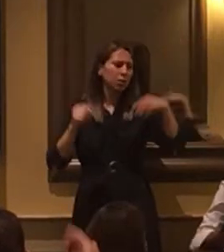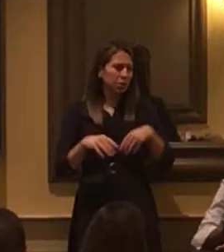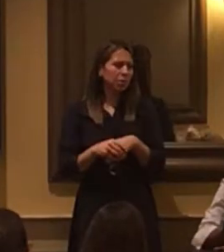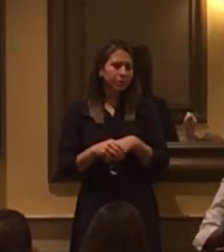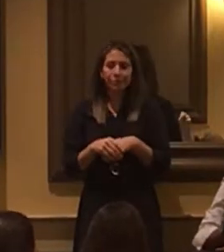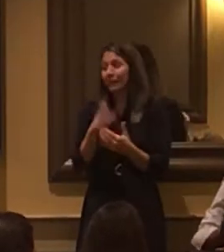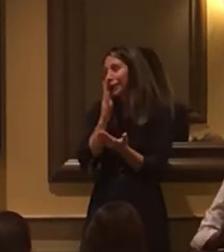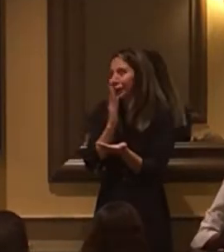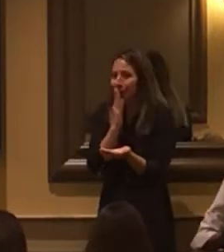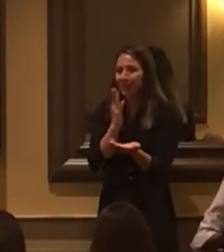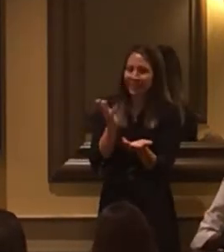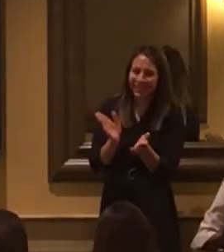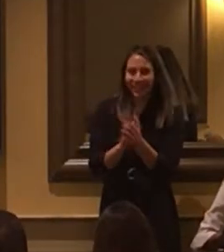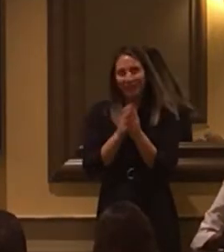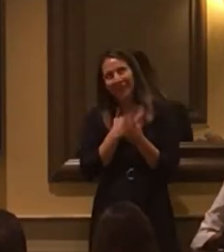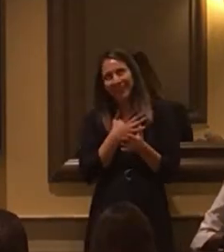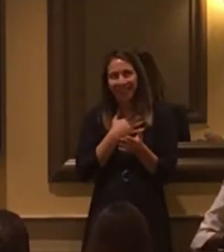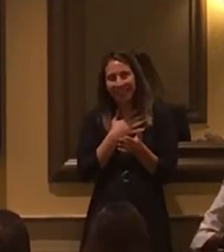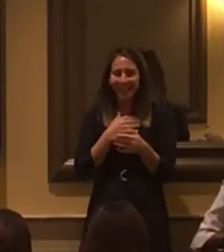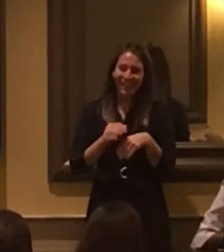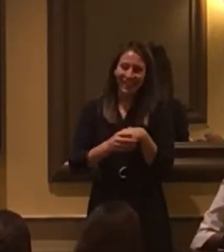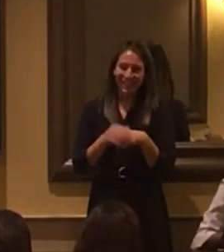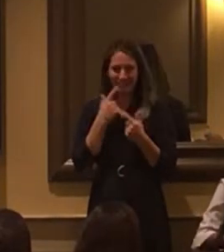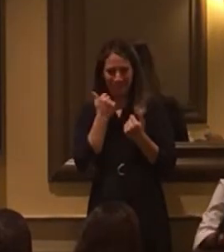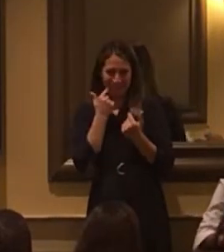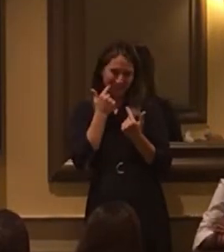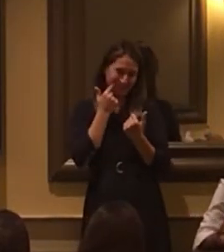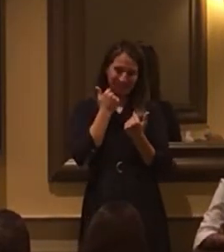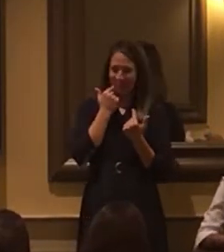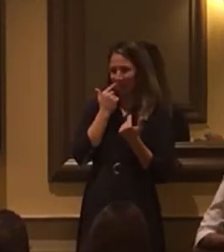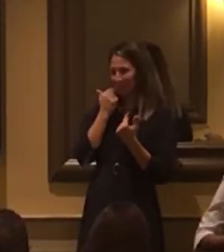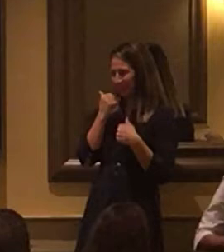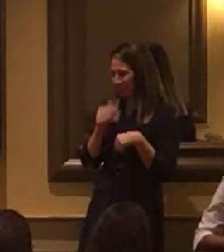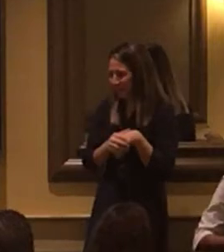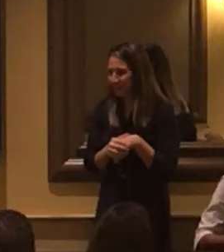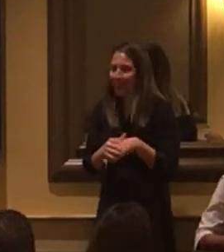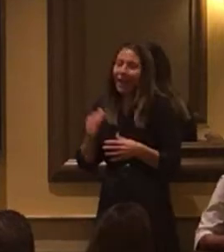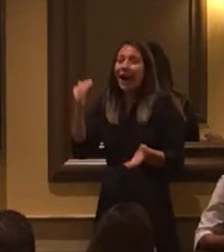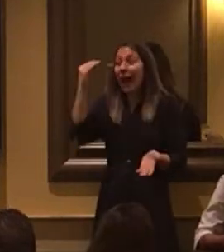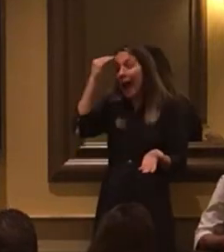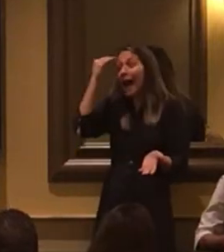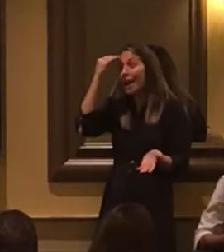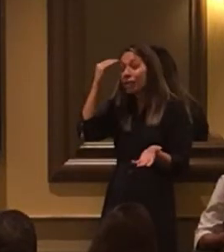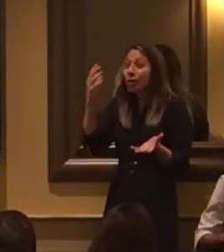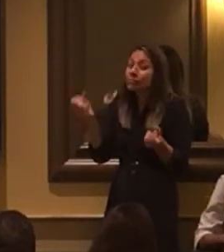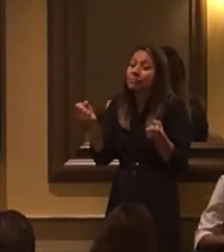Thank you. Thank you! I know. I know! It's a lot of kids.